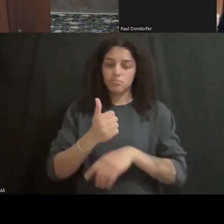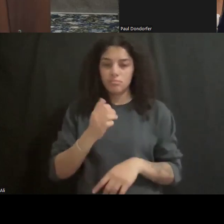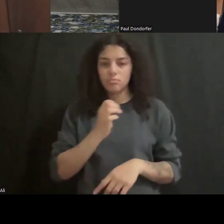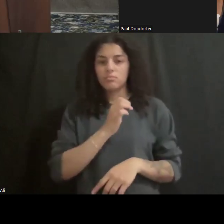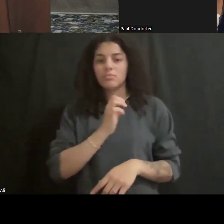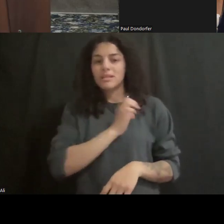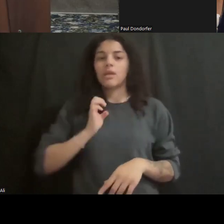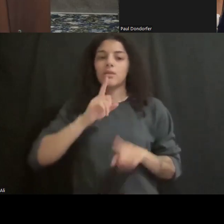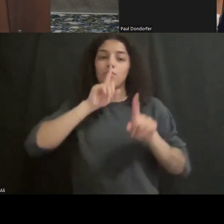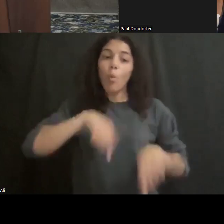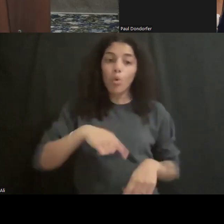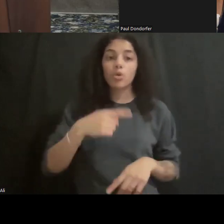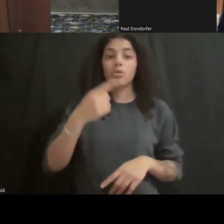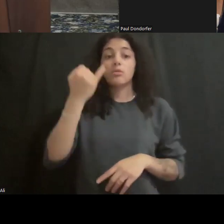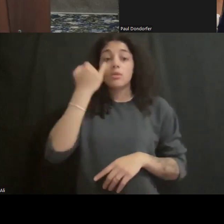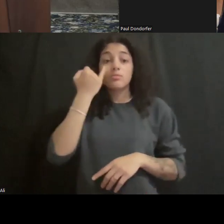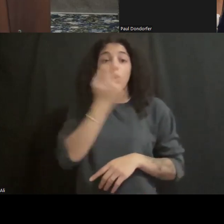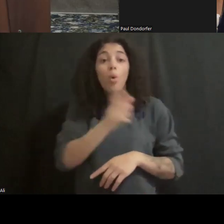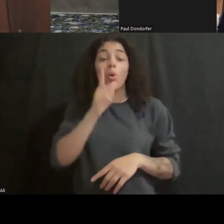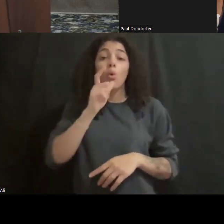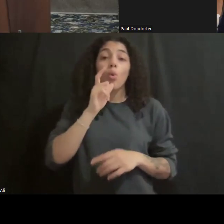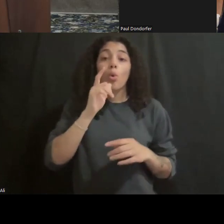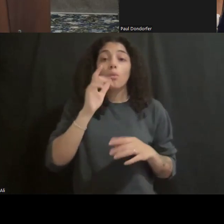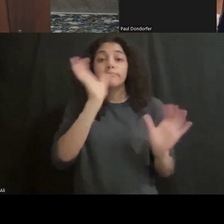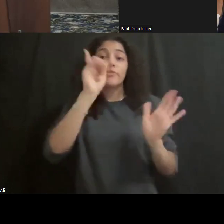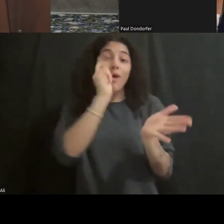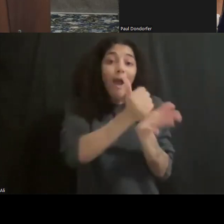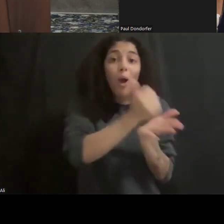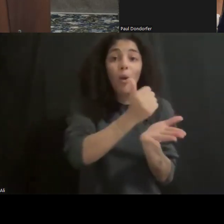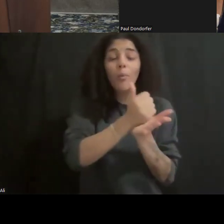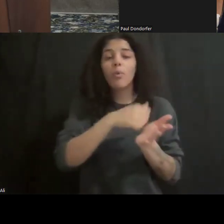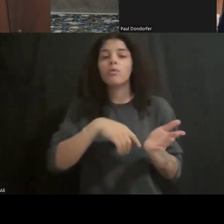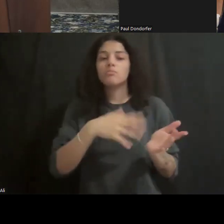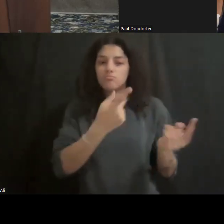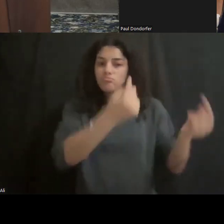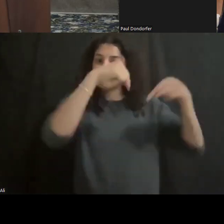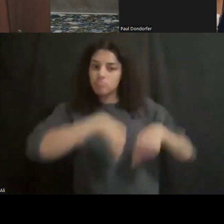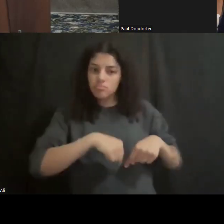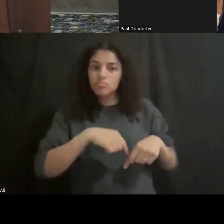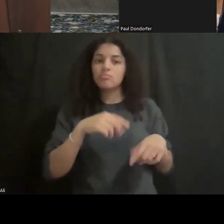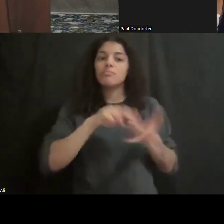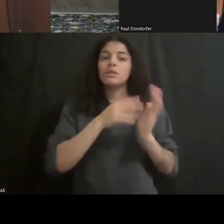here would have their housing medical and personal needs addressed and planned for with funding